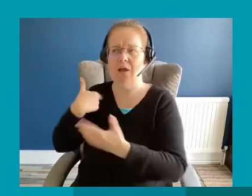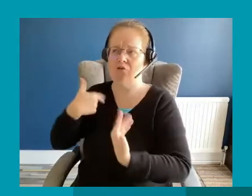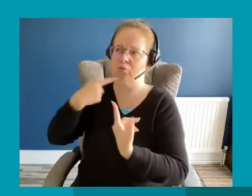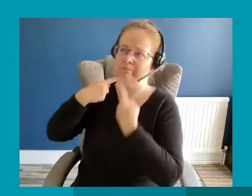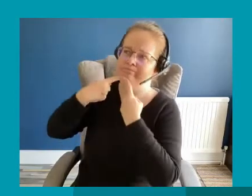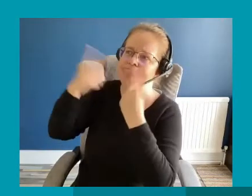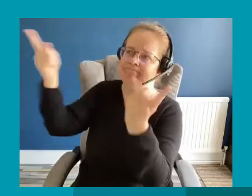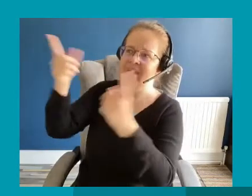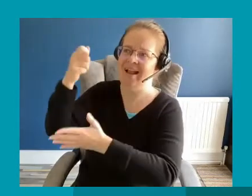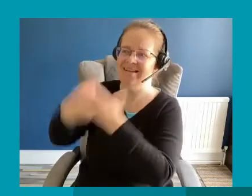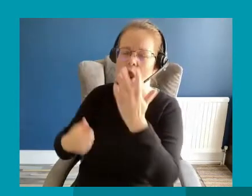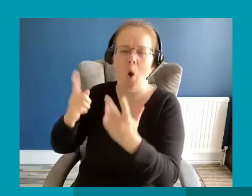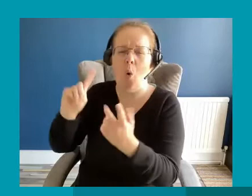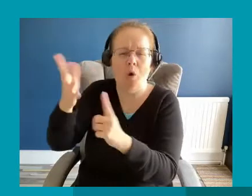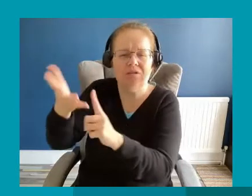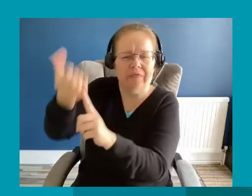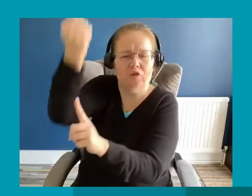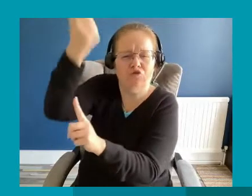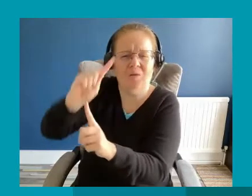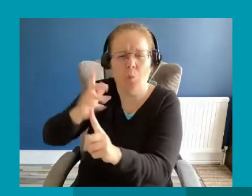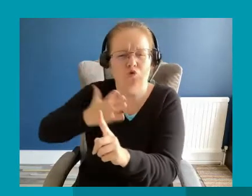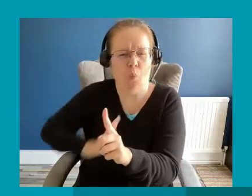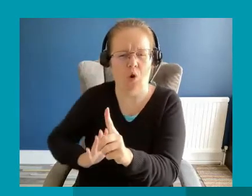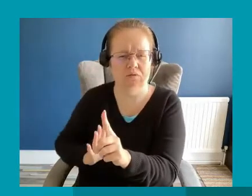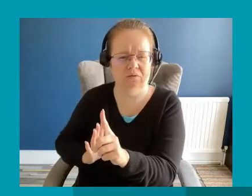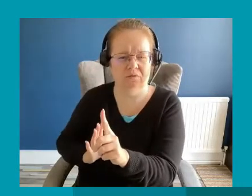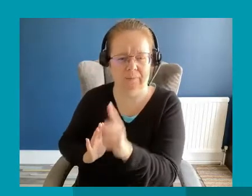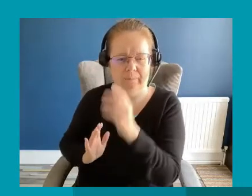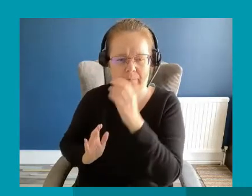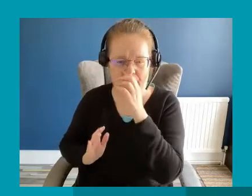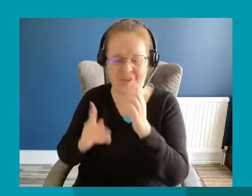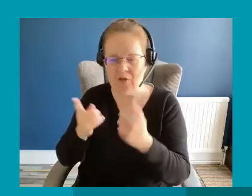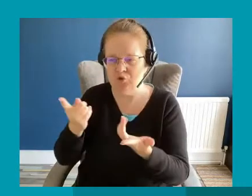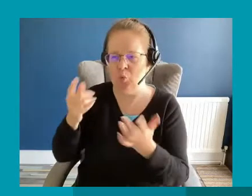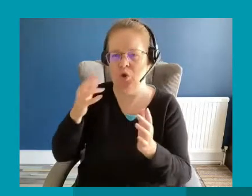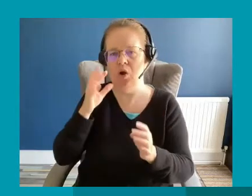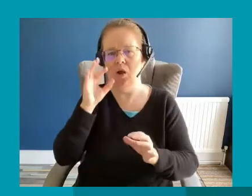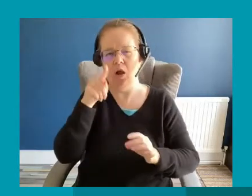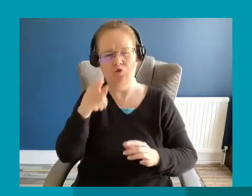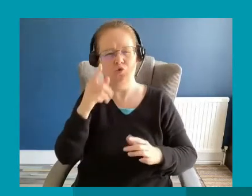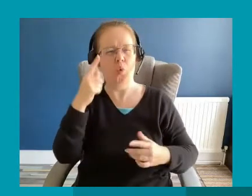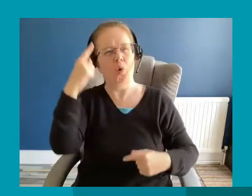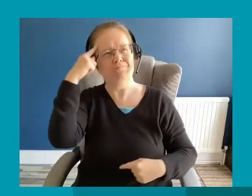What's the outcome you're looking for? So these are all questions you might want